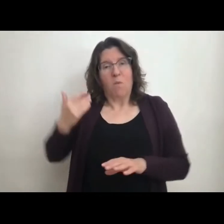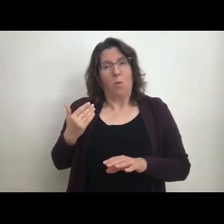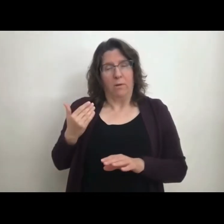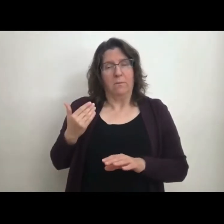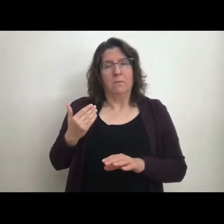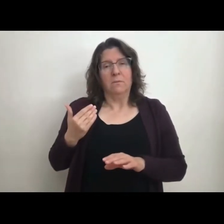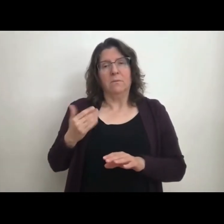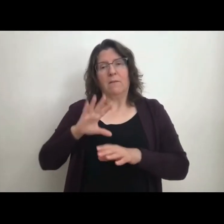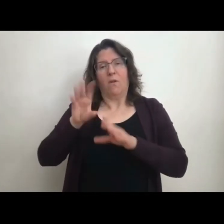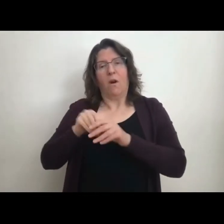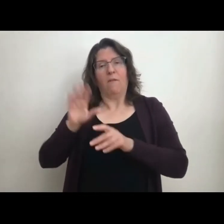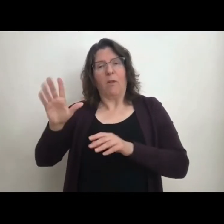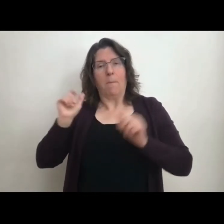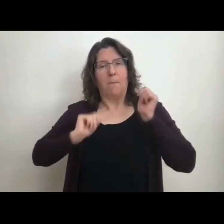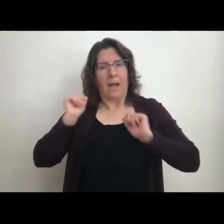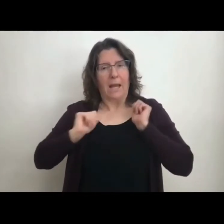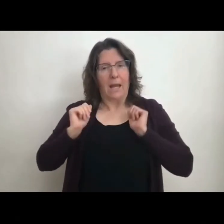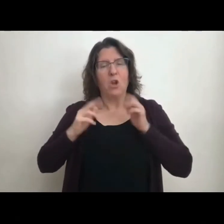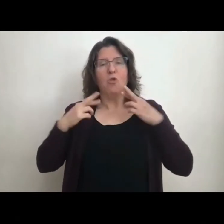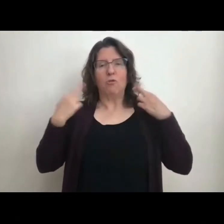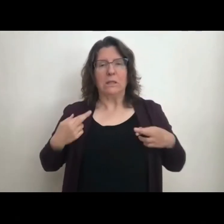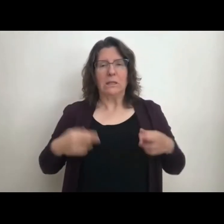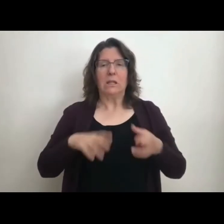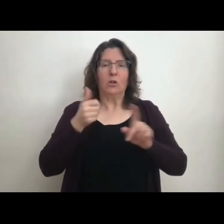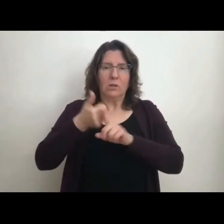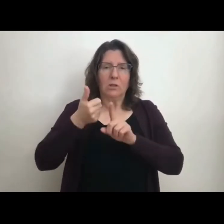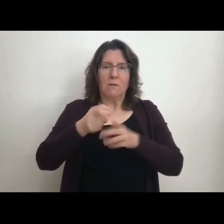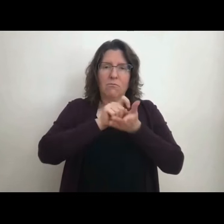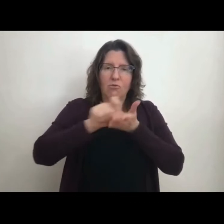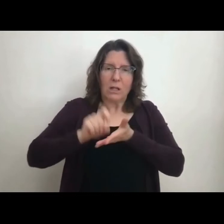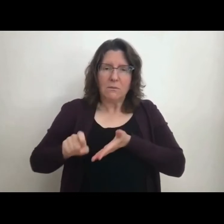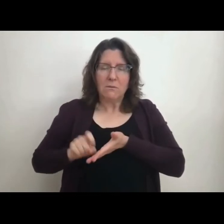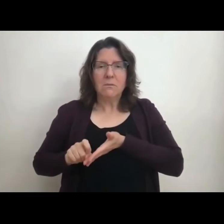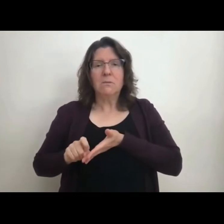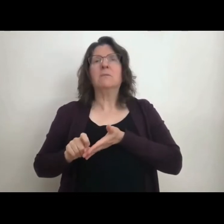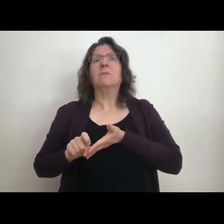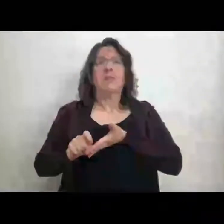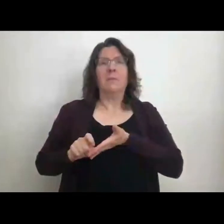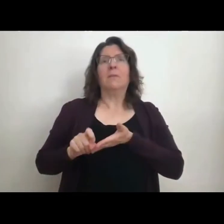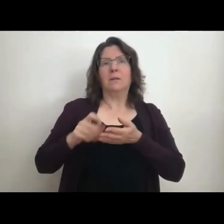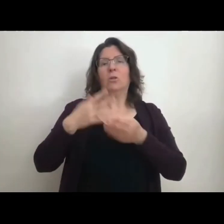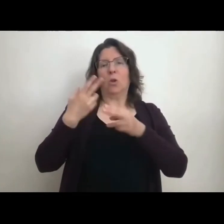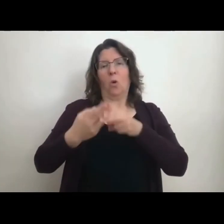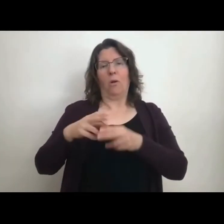I actually knew both artists-in-residence before starting my focus on culturally responsive arts education programming.